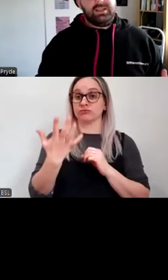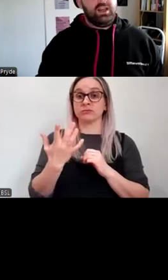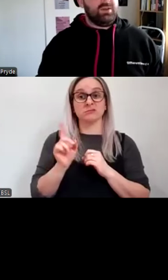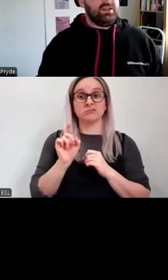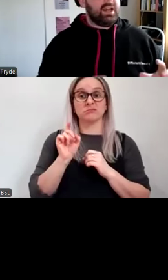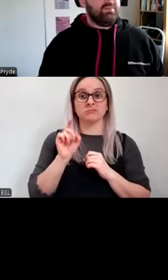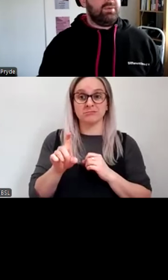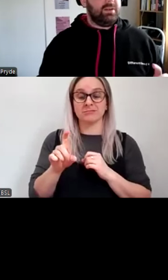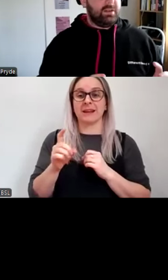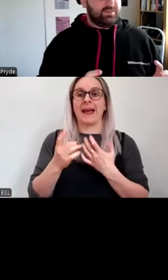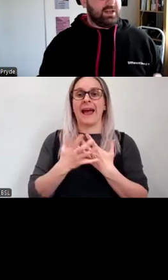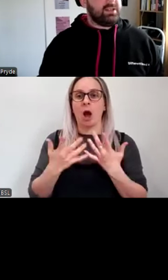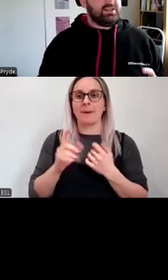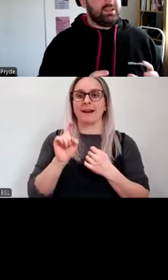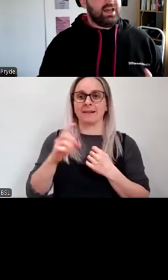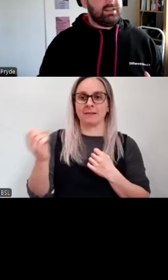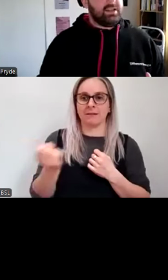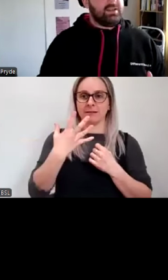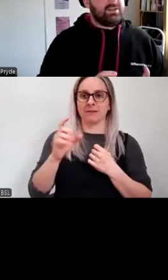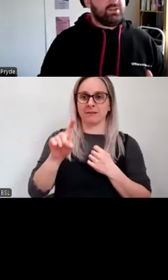and see how many tab presses that takes